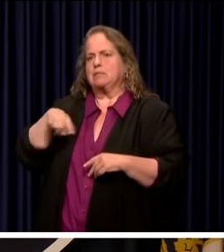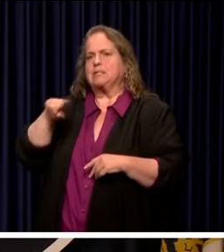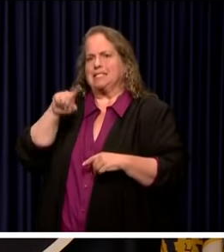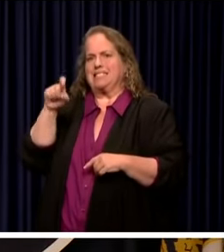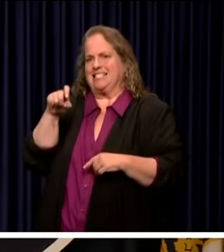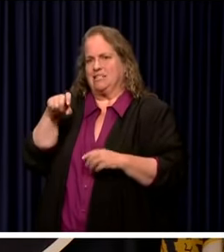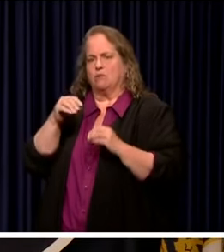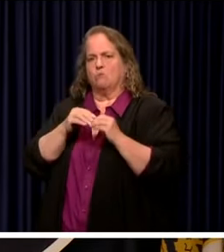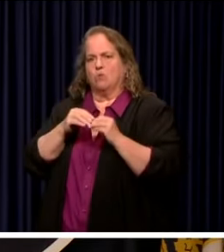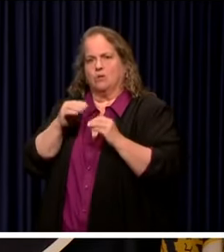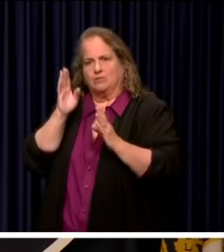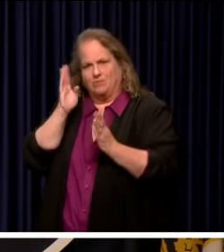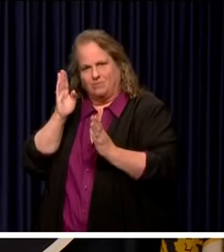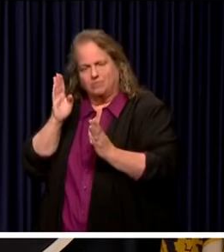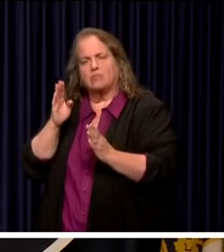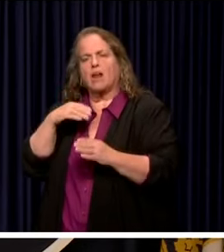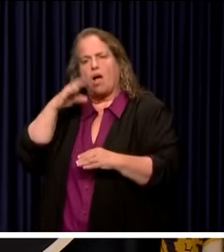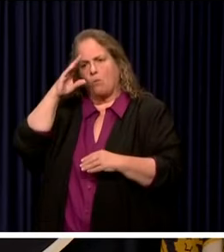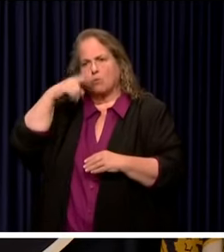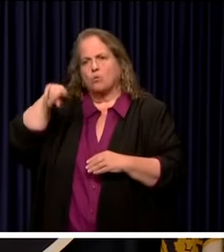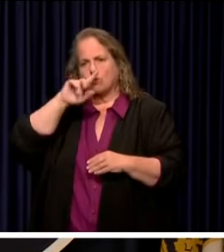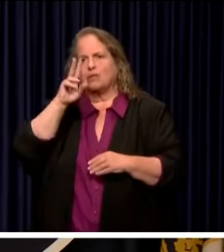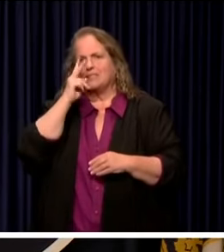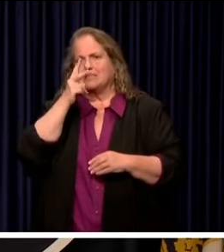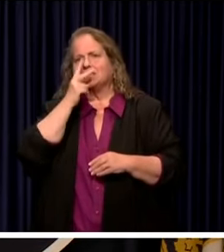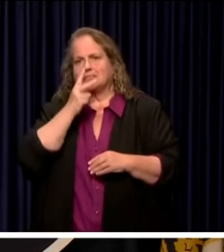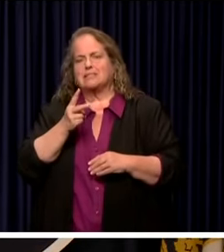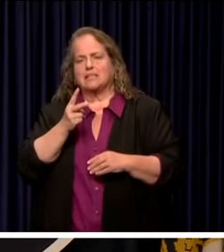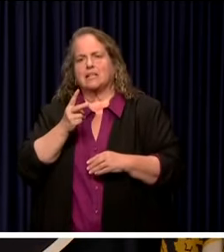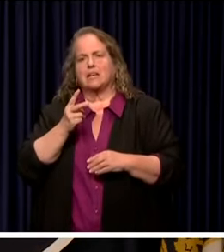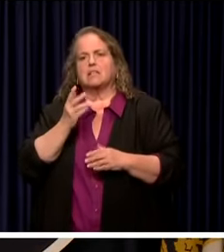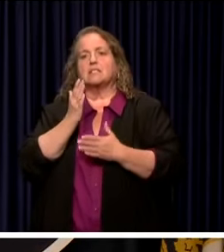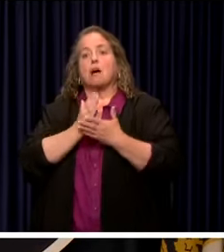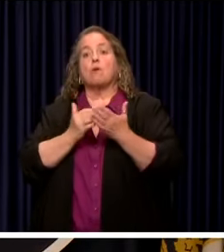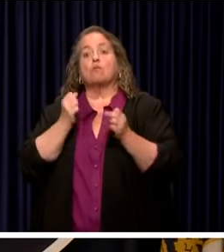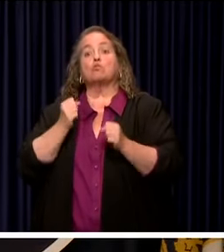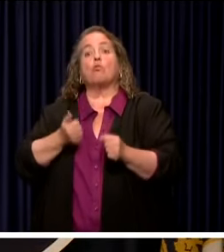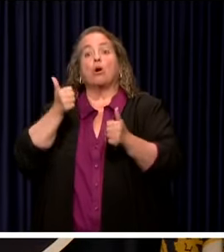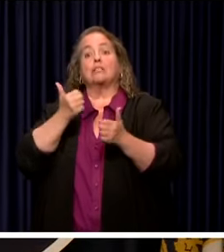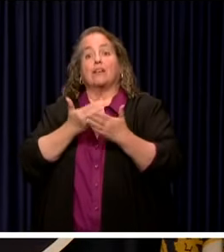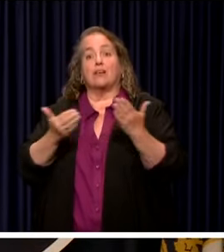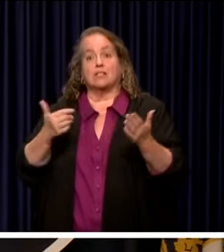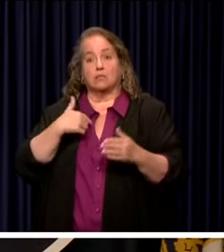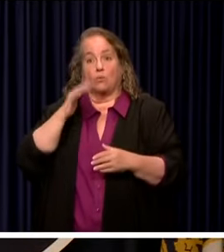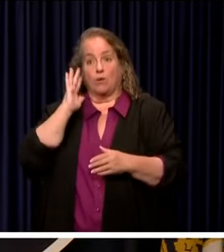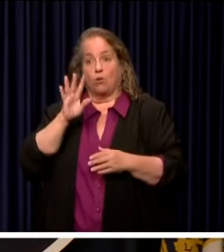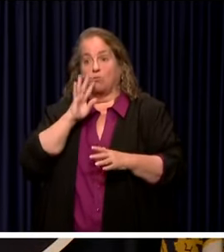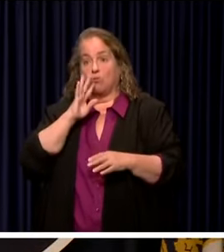THERE THAN EVER BEFORE, AND TOMORROW LET'S RING OUR BELLS AT 10:00 A.M.